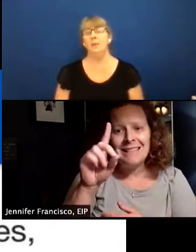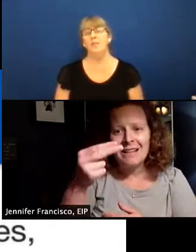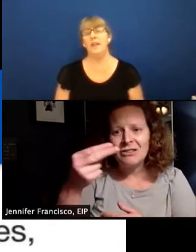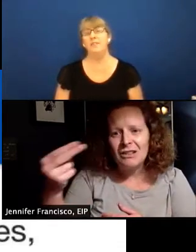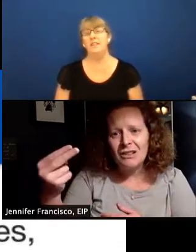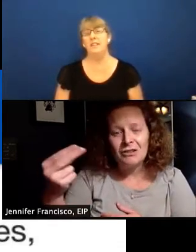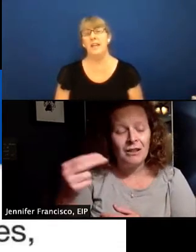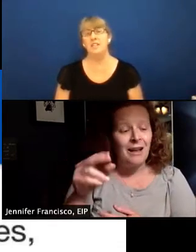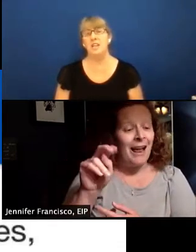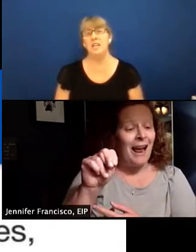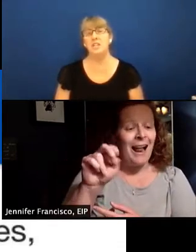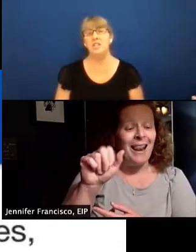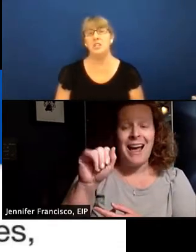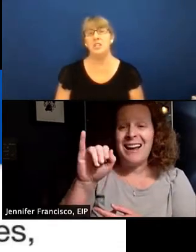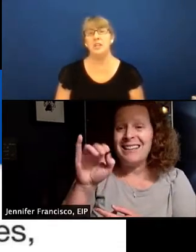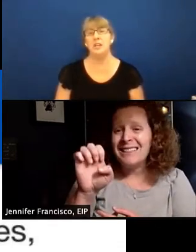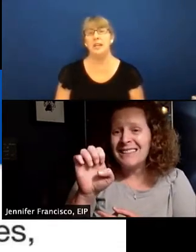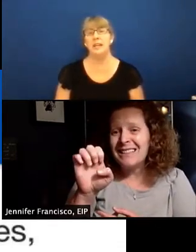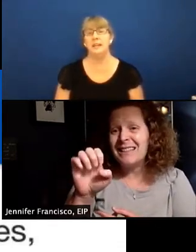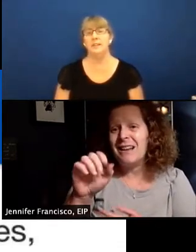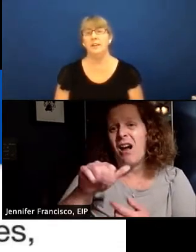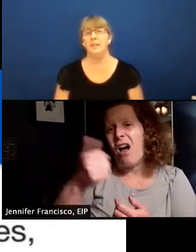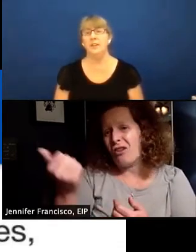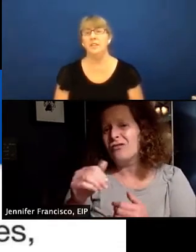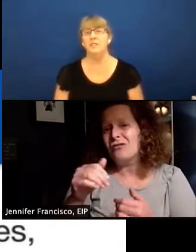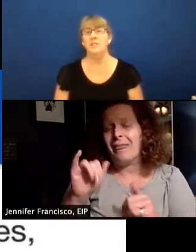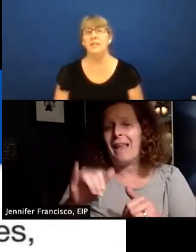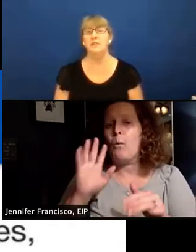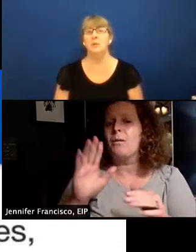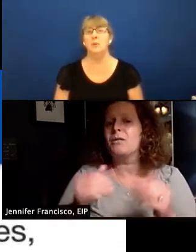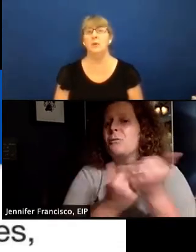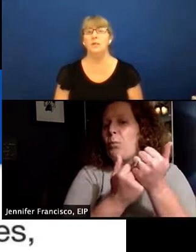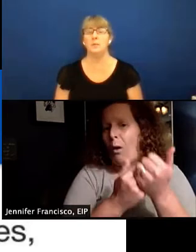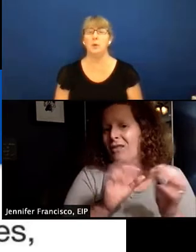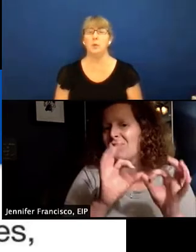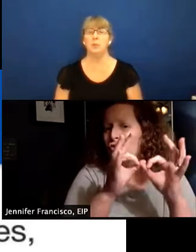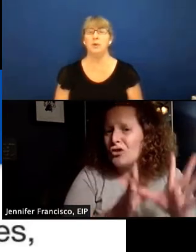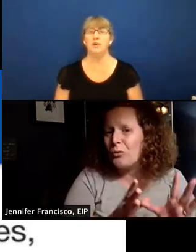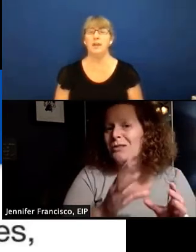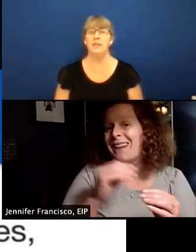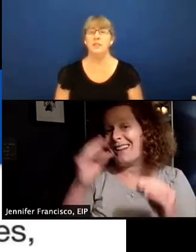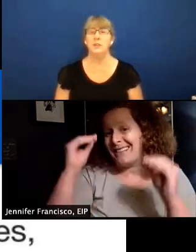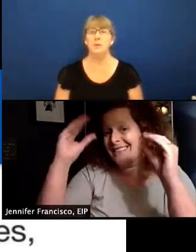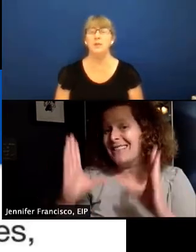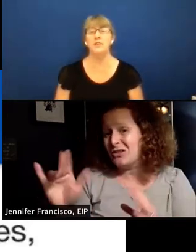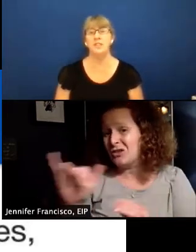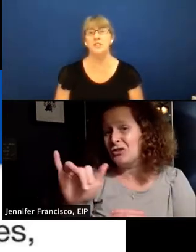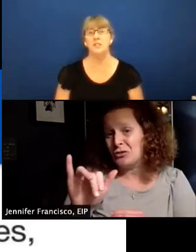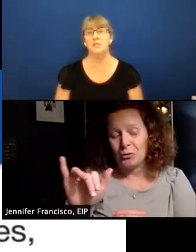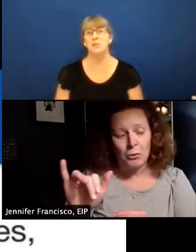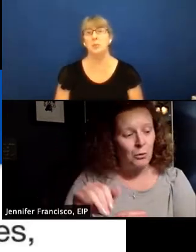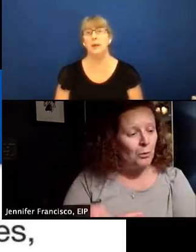with FEDHH and other agencies, we support, providing interpreters and teachers as well.